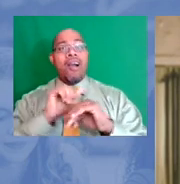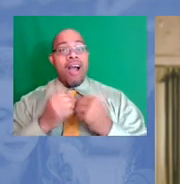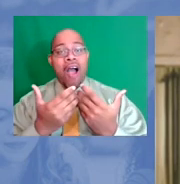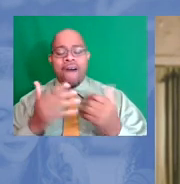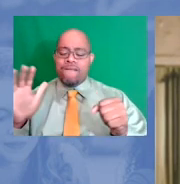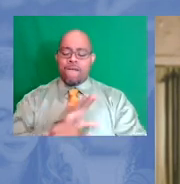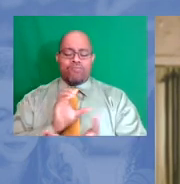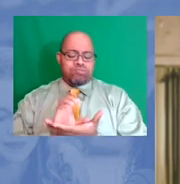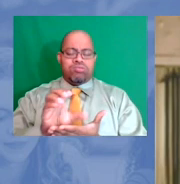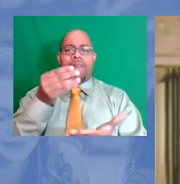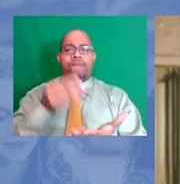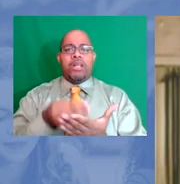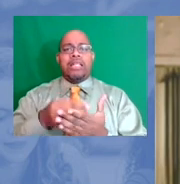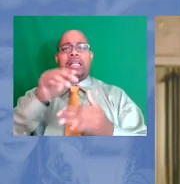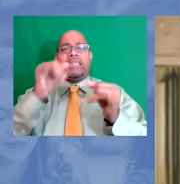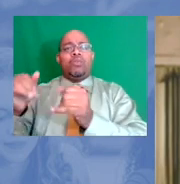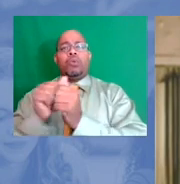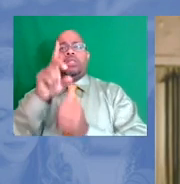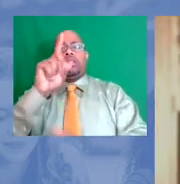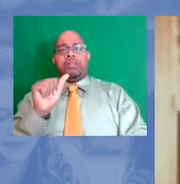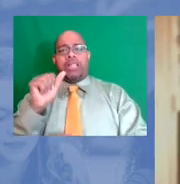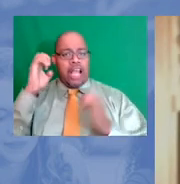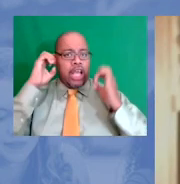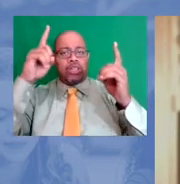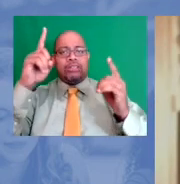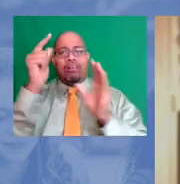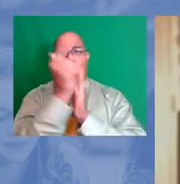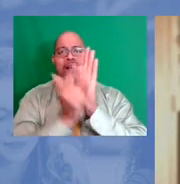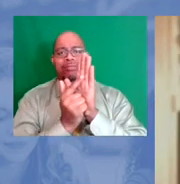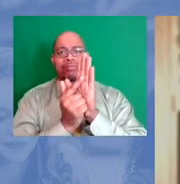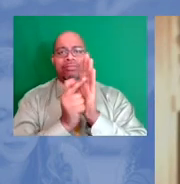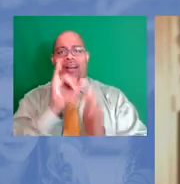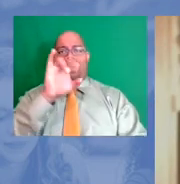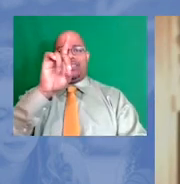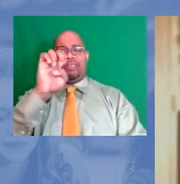DISABILITIES EDUCATION ACT. TODAY WE HOPE TO SHARE SOME OF THE EVIDENCE